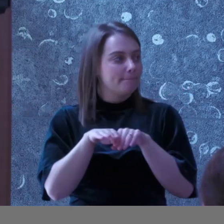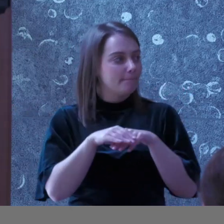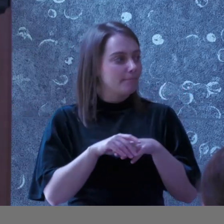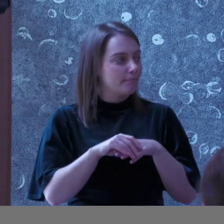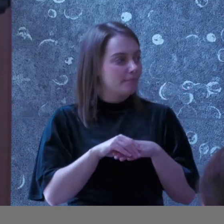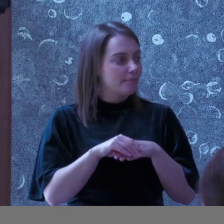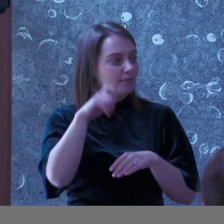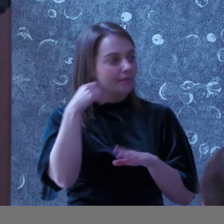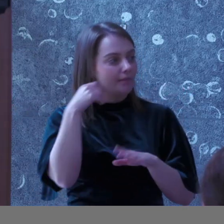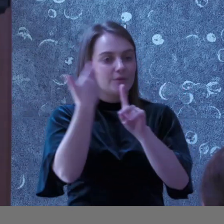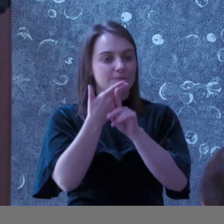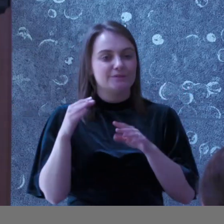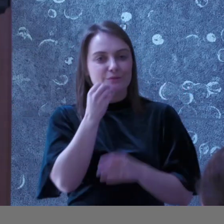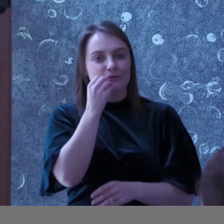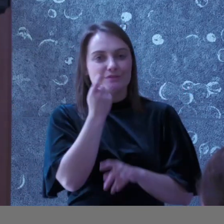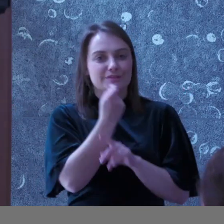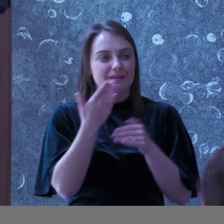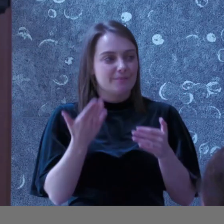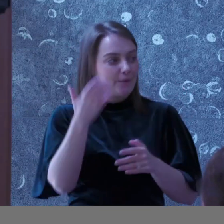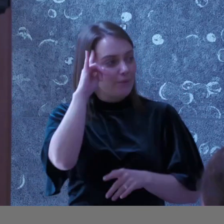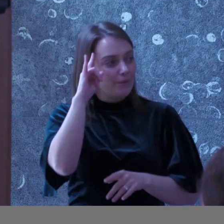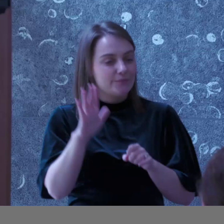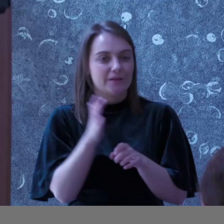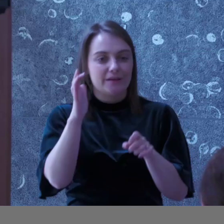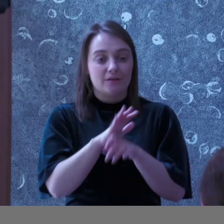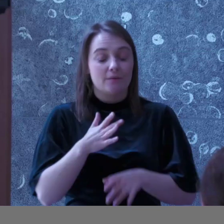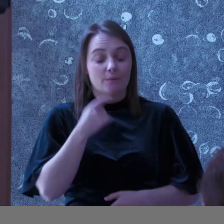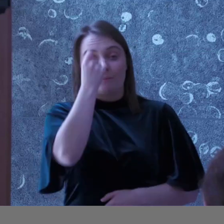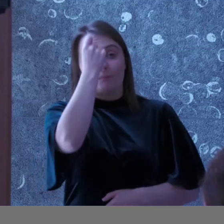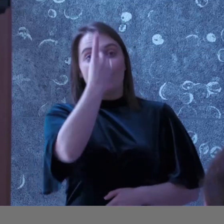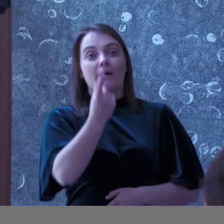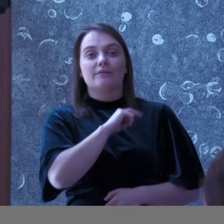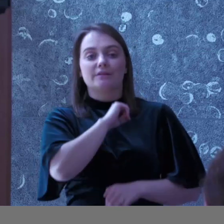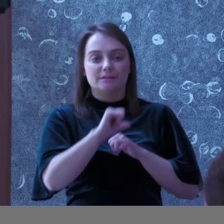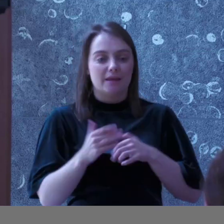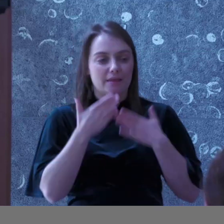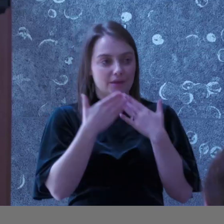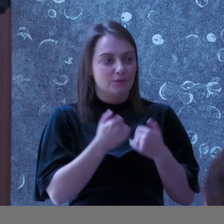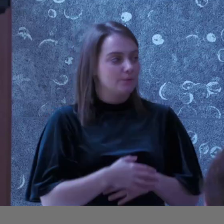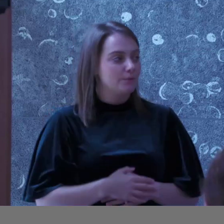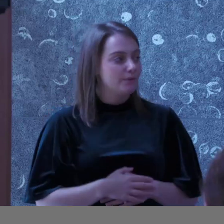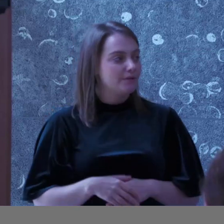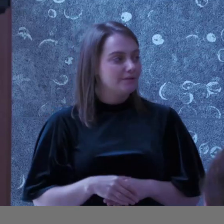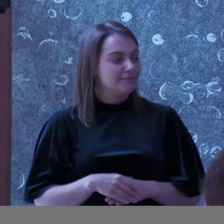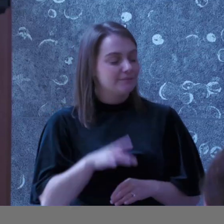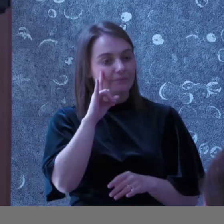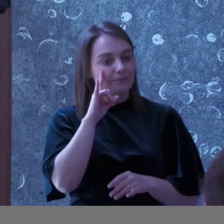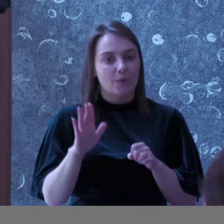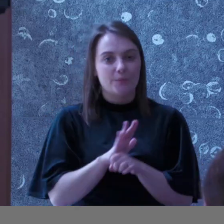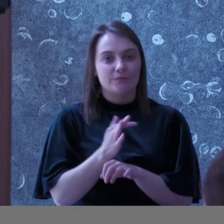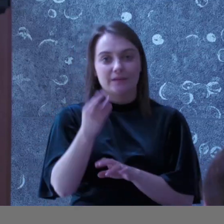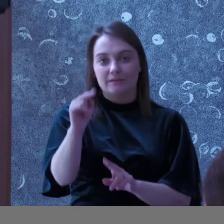I hope I covered everything and I will say again it was inspiring and if I can be of assistance